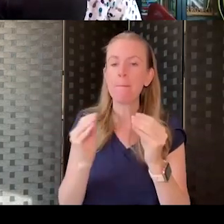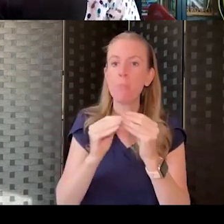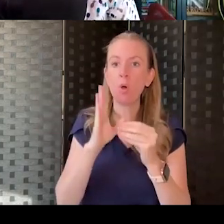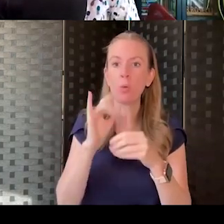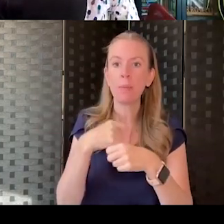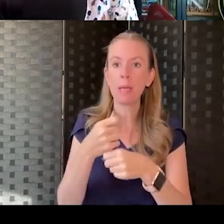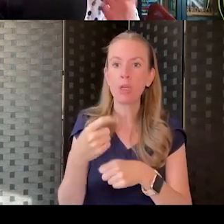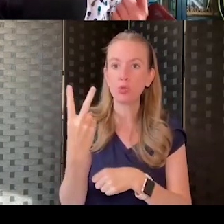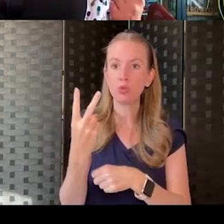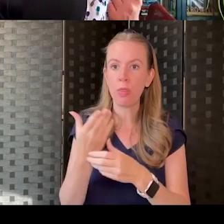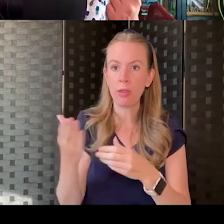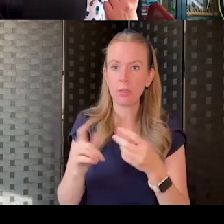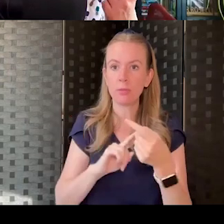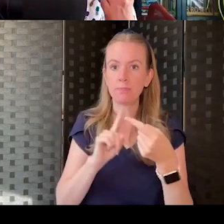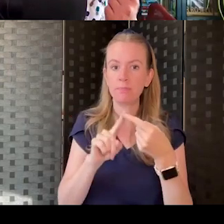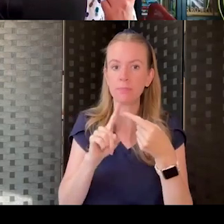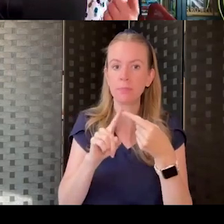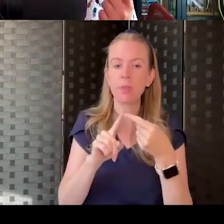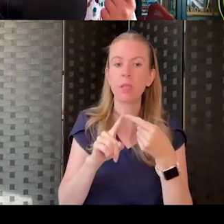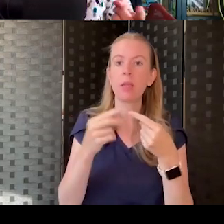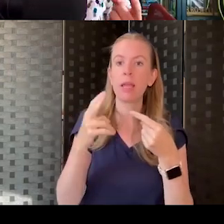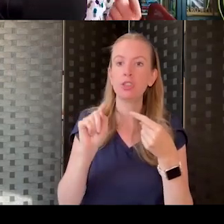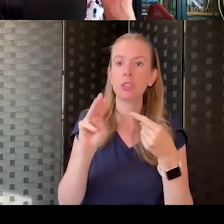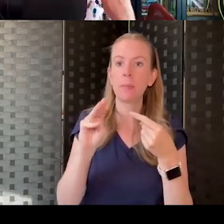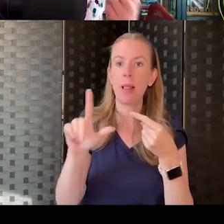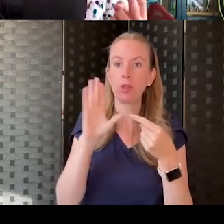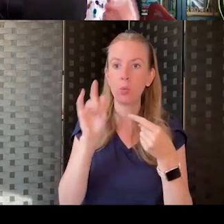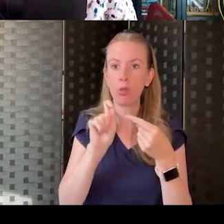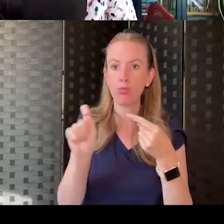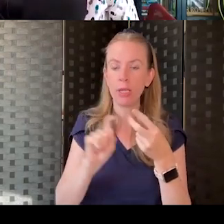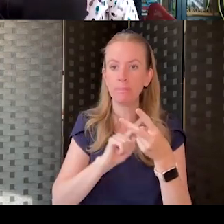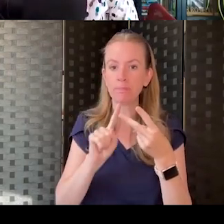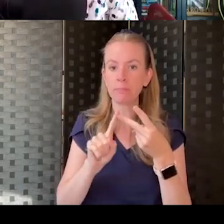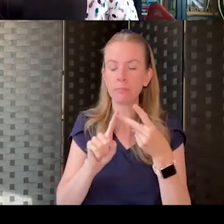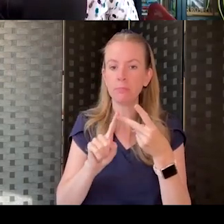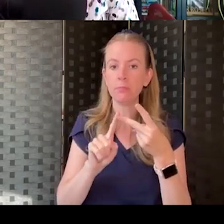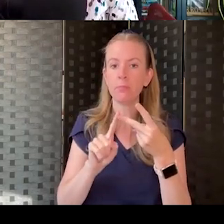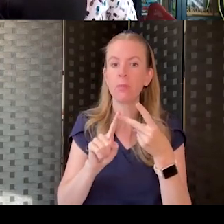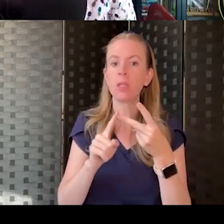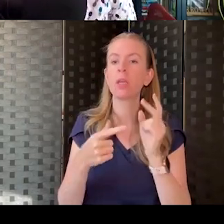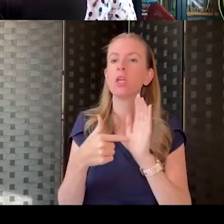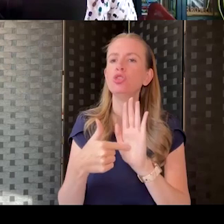you. One, it builds the HTML that you would write and two, it shows, or it tries to show